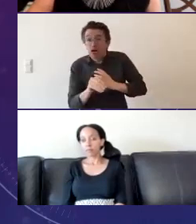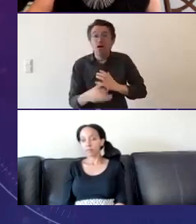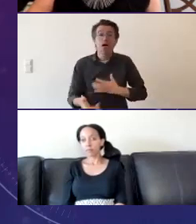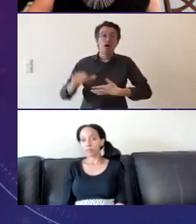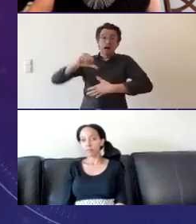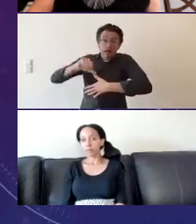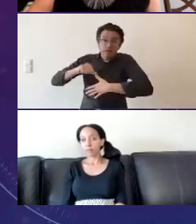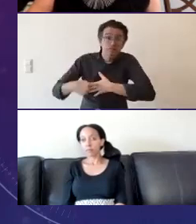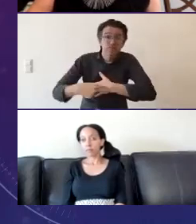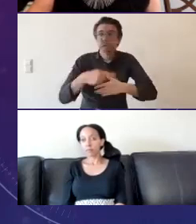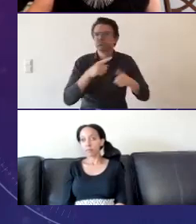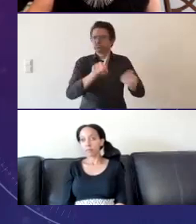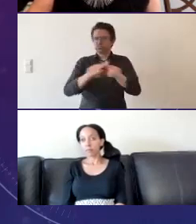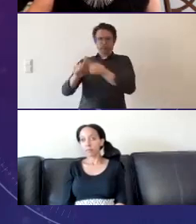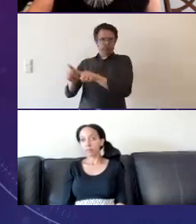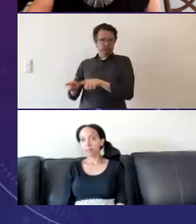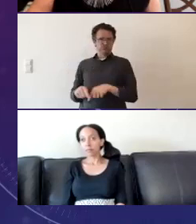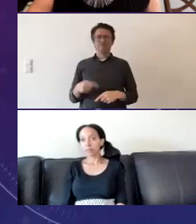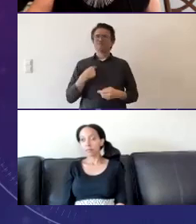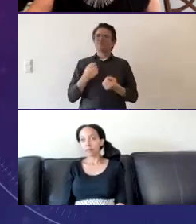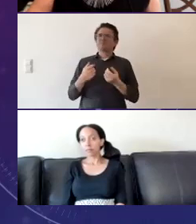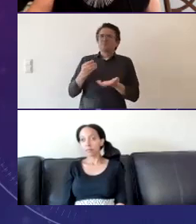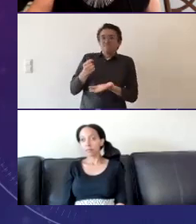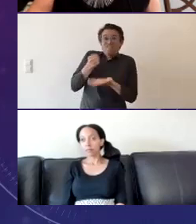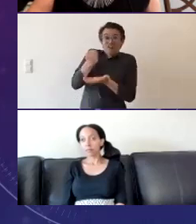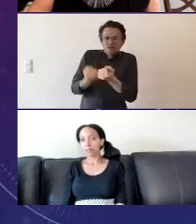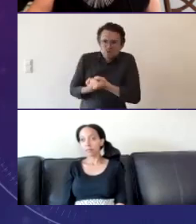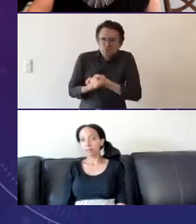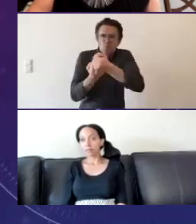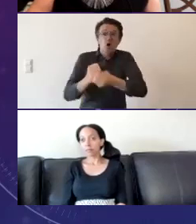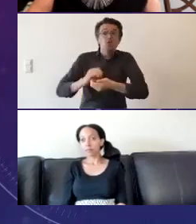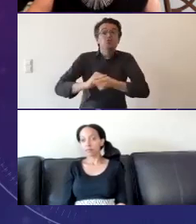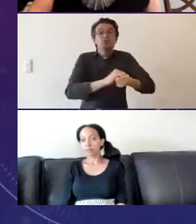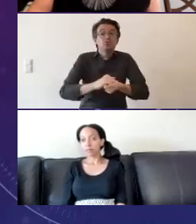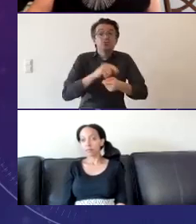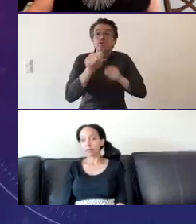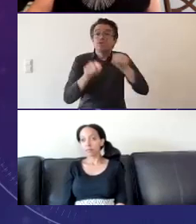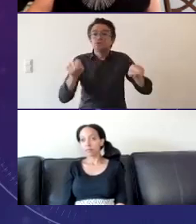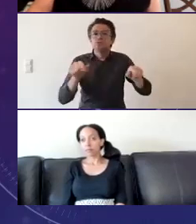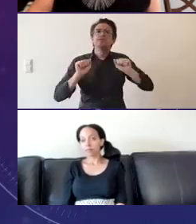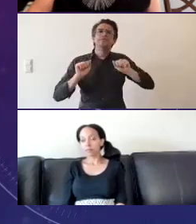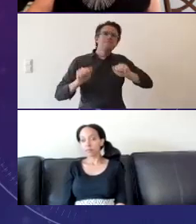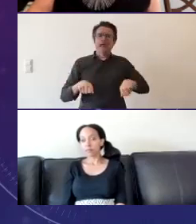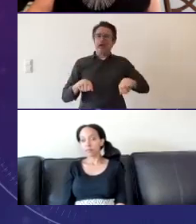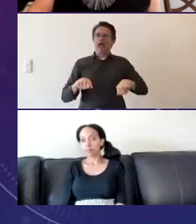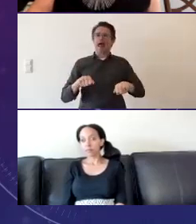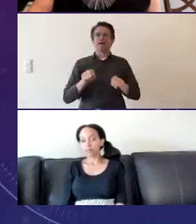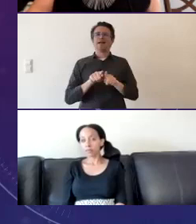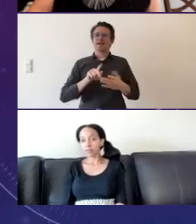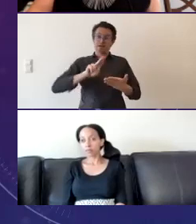the human right so an honor our global deafblind Awareness Week what this